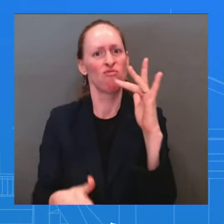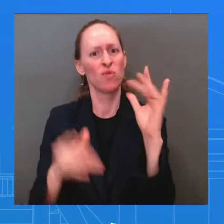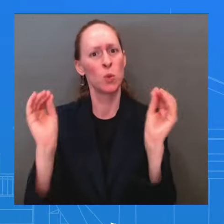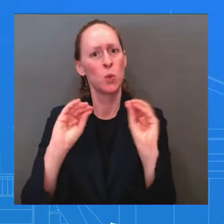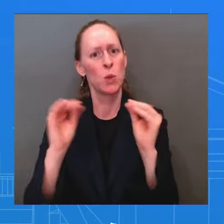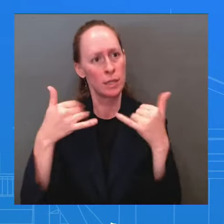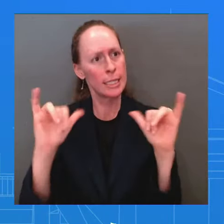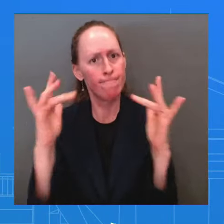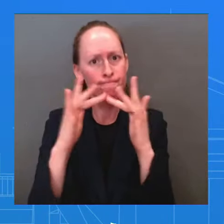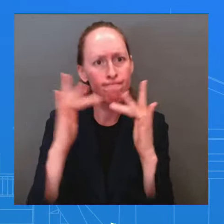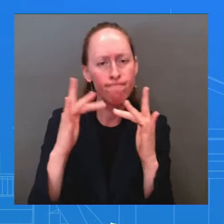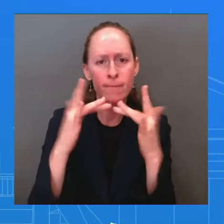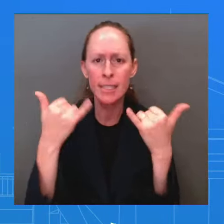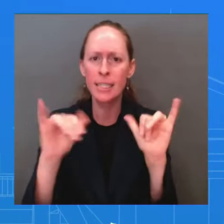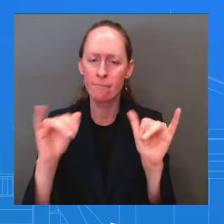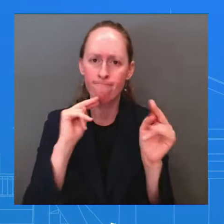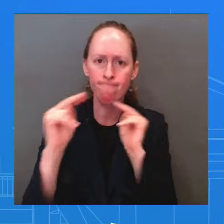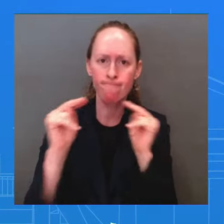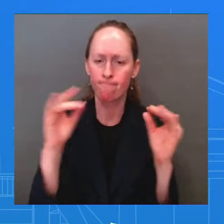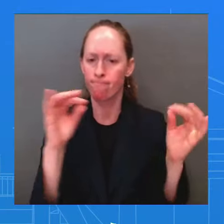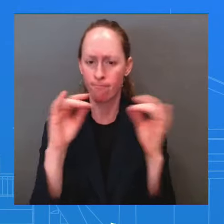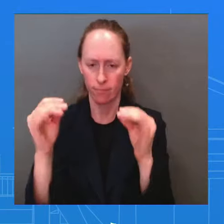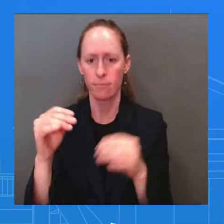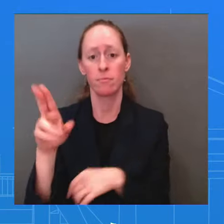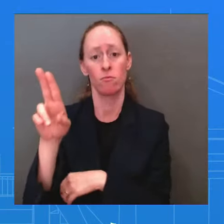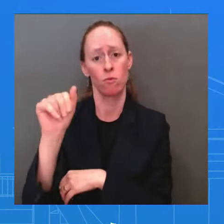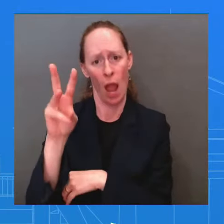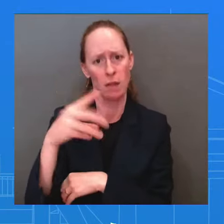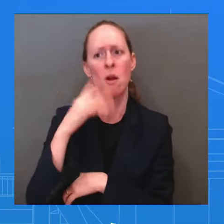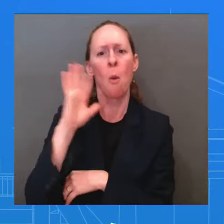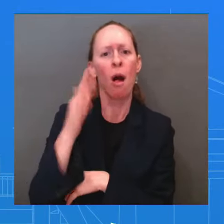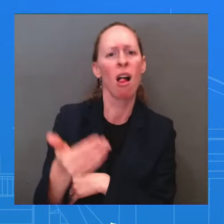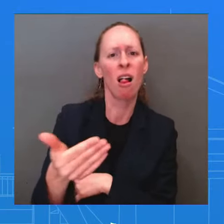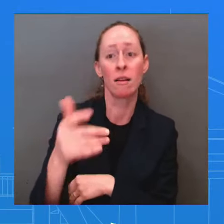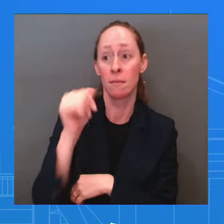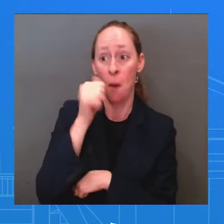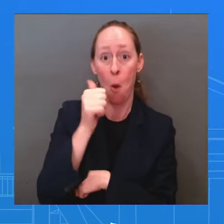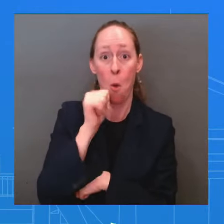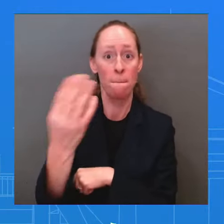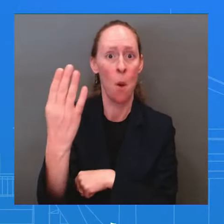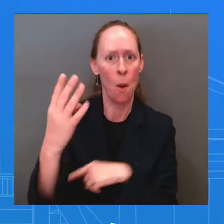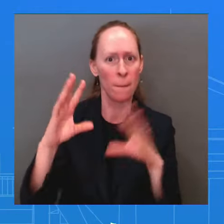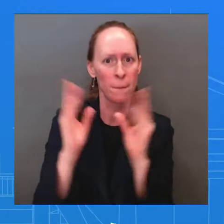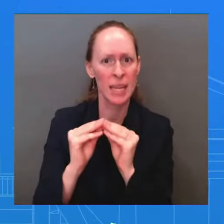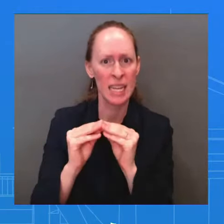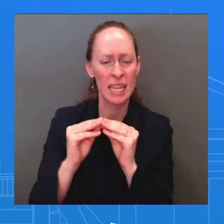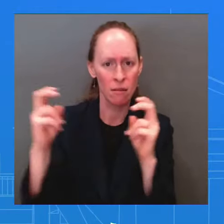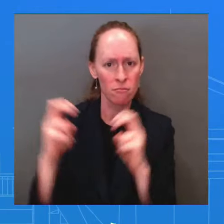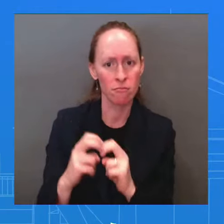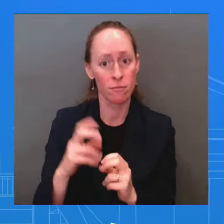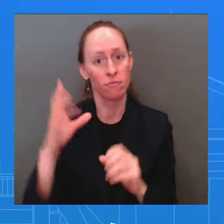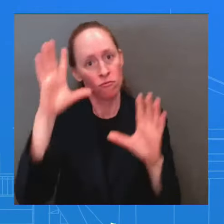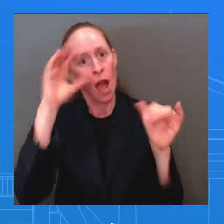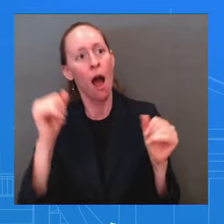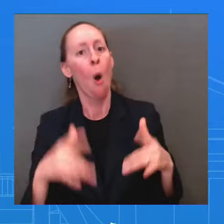They're going to get back together tomorrow, Saturday morning. And so, that's what the President wants to see: collective bargaining happening at this level, at this time.